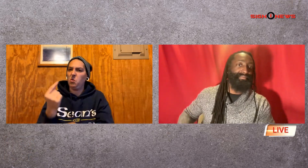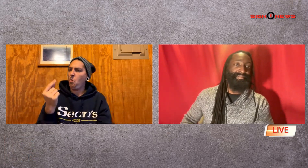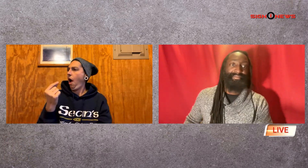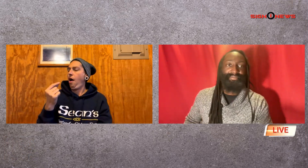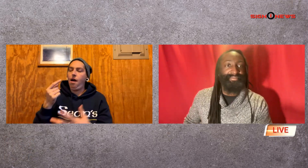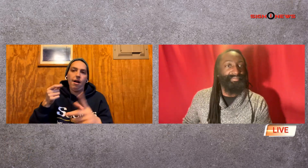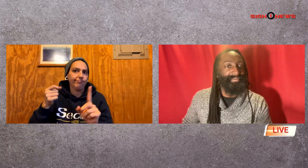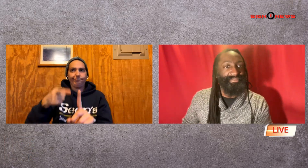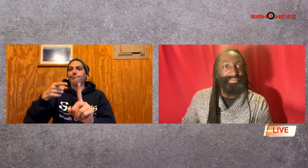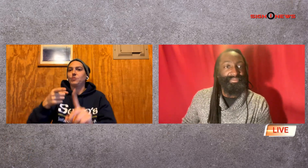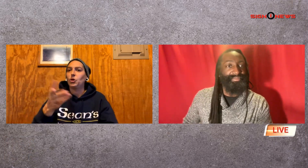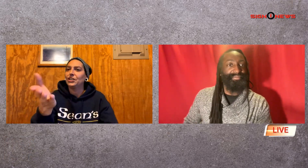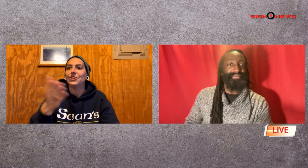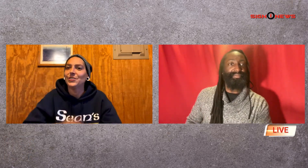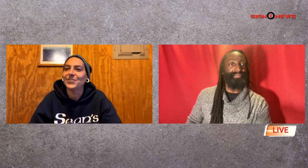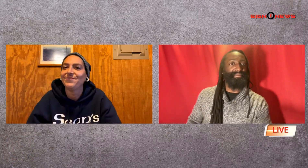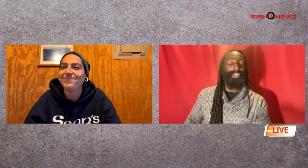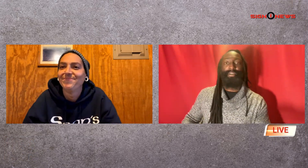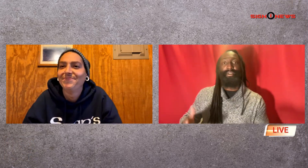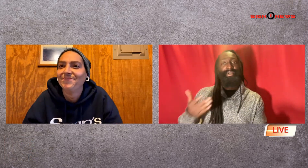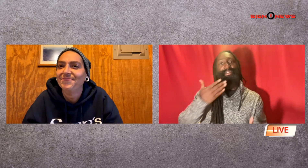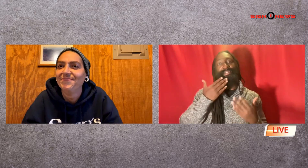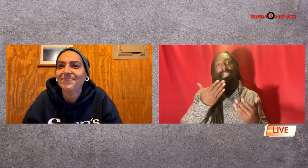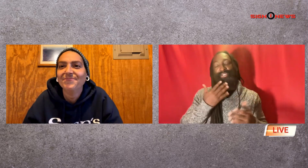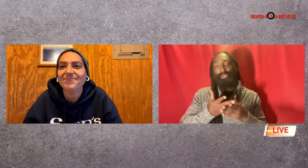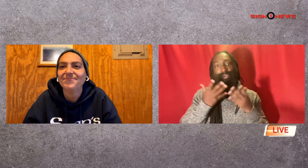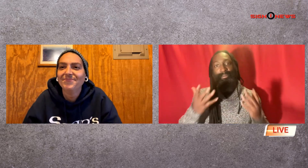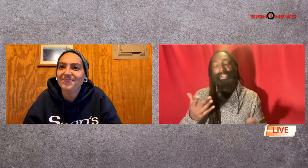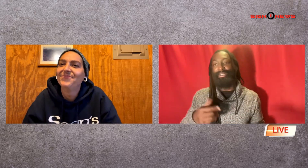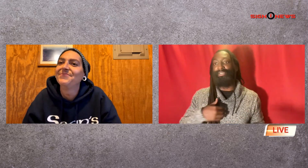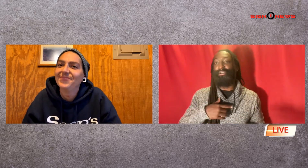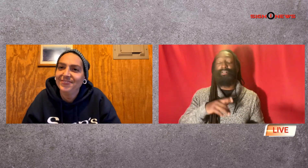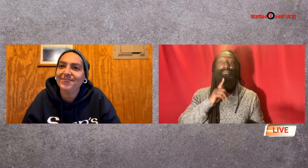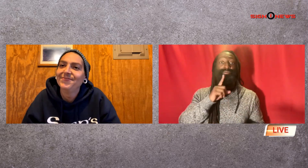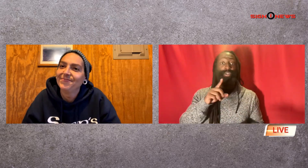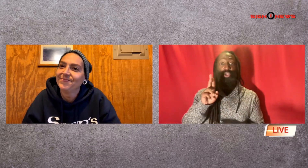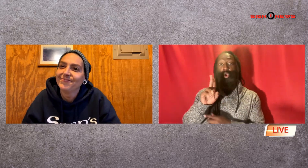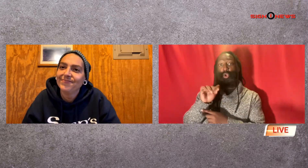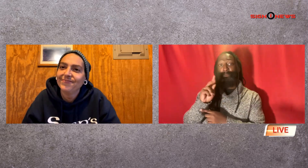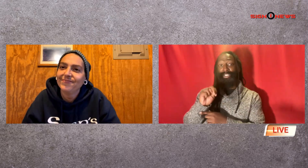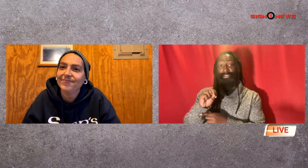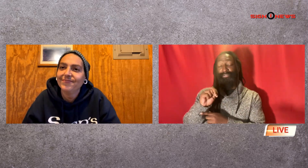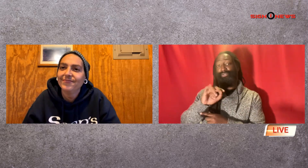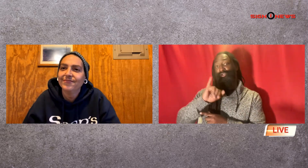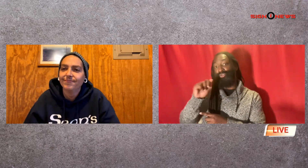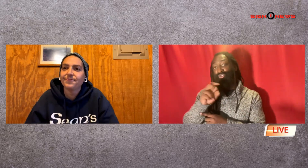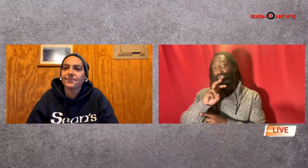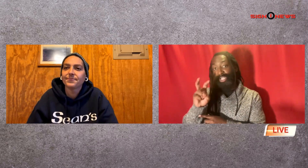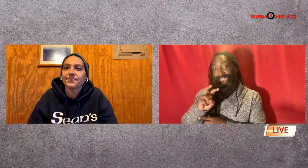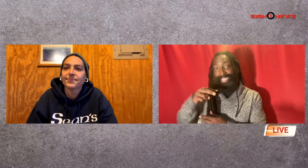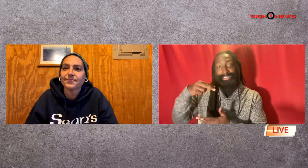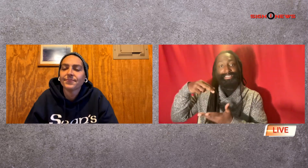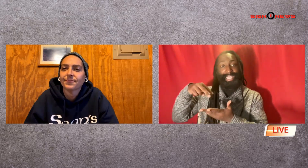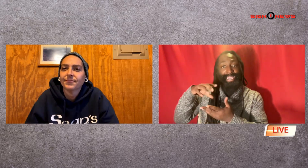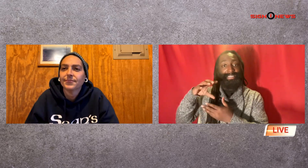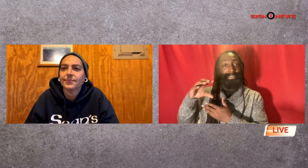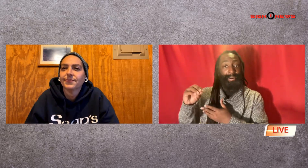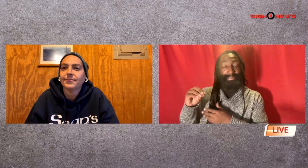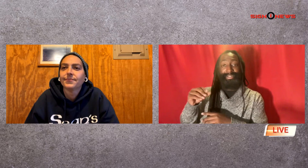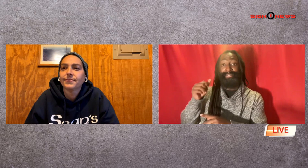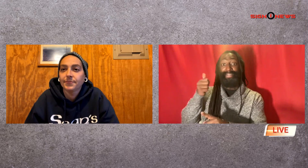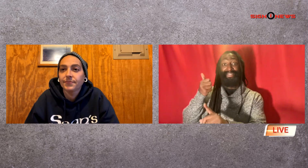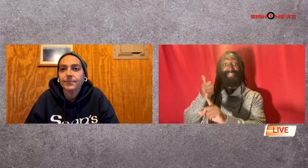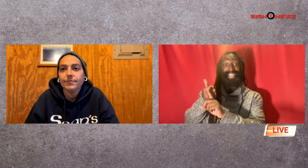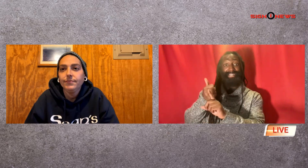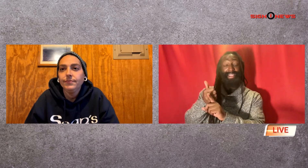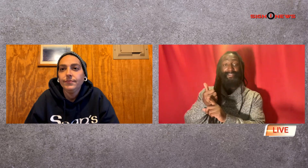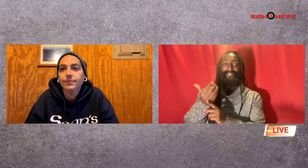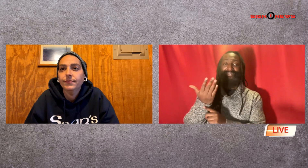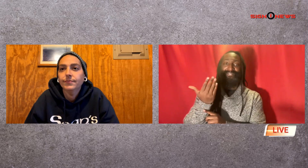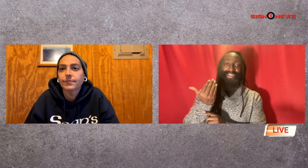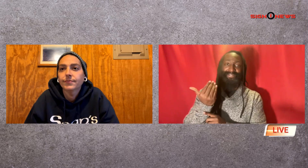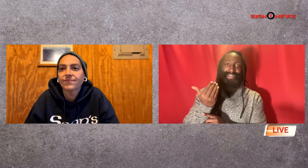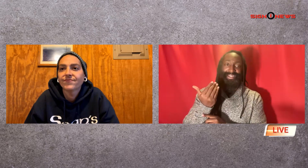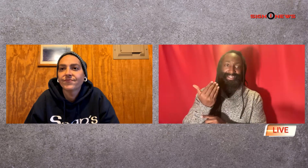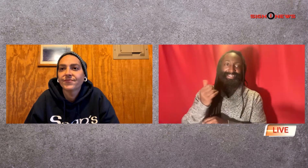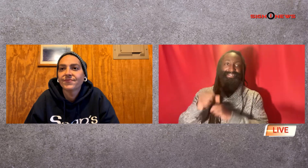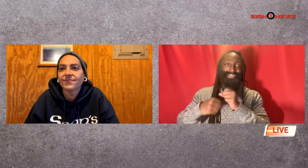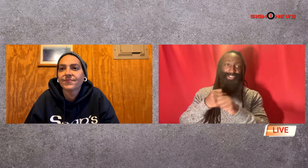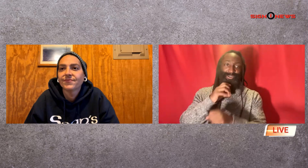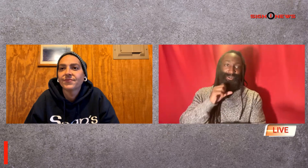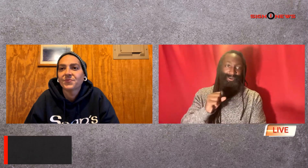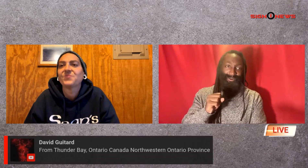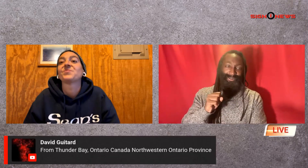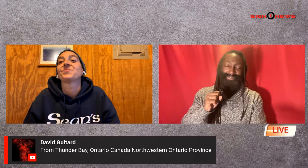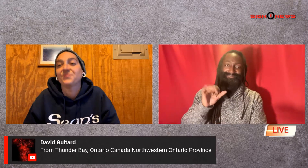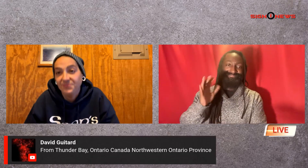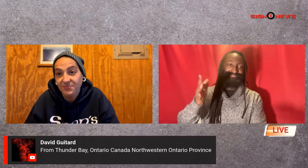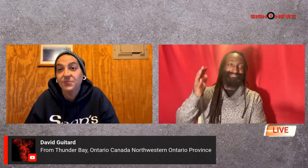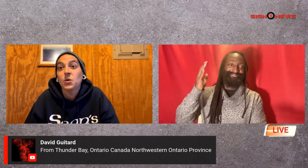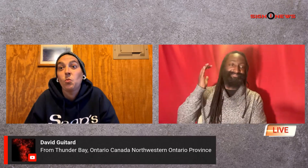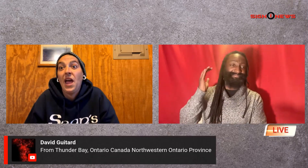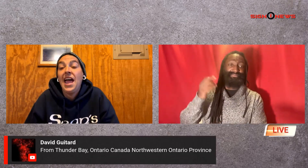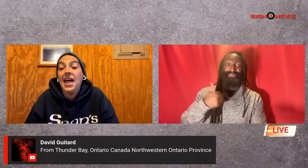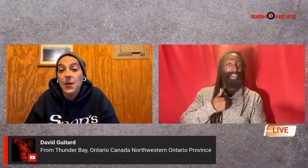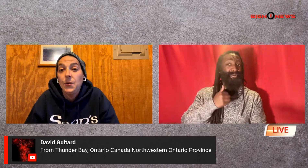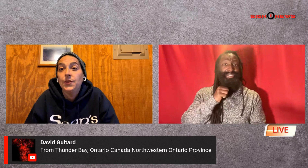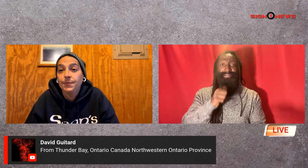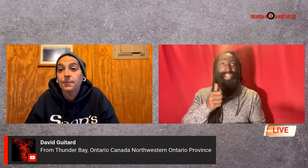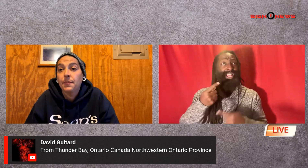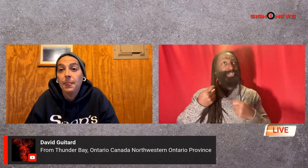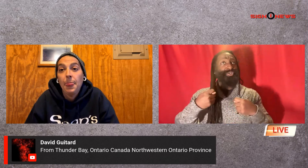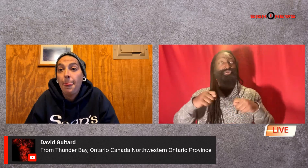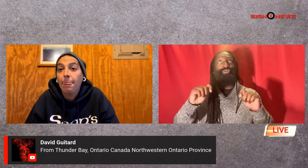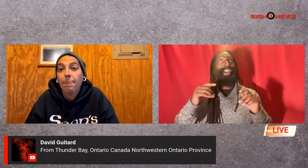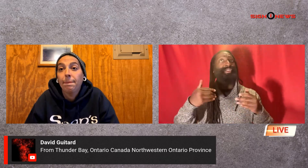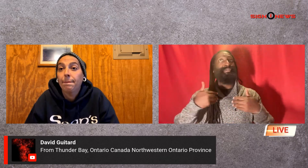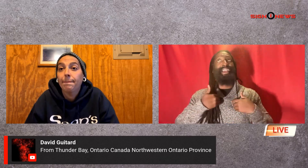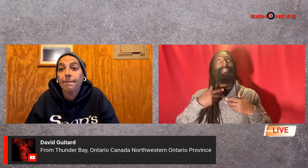company thank you so much actually urban jazz dance company is 15 years old I was not trying